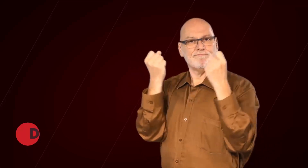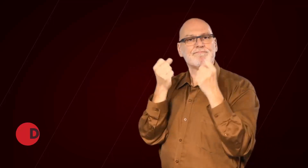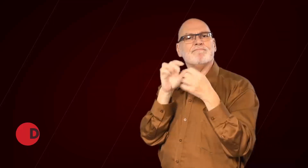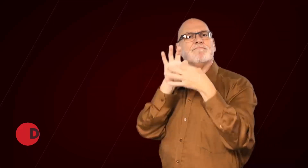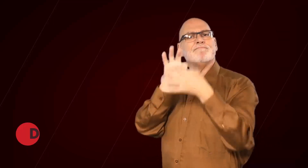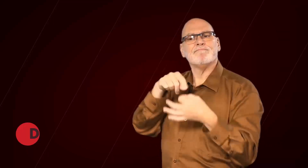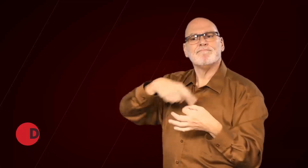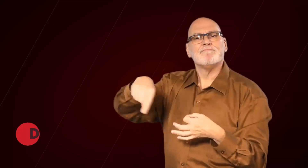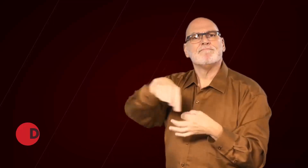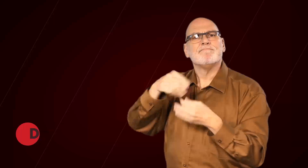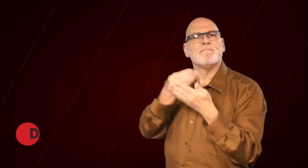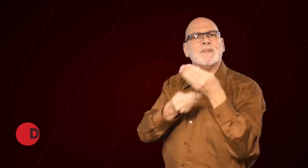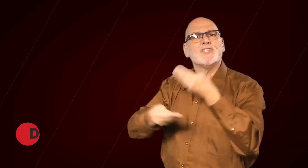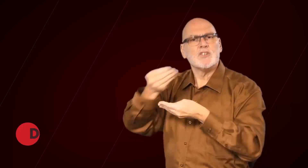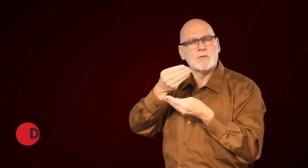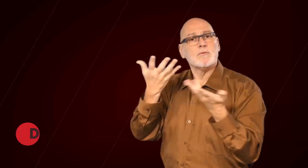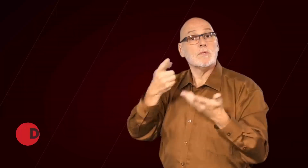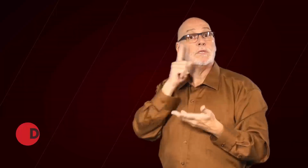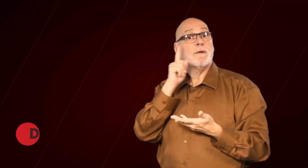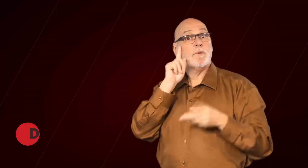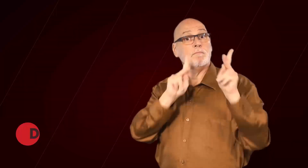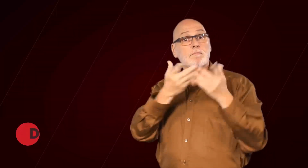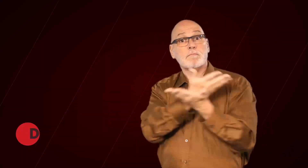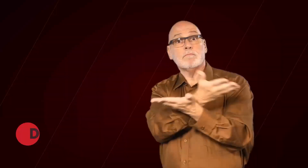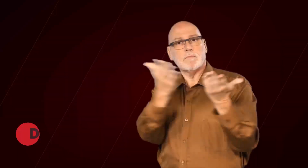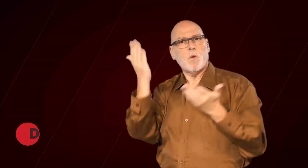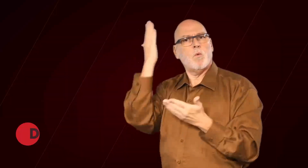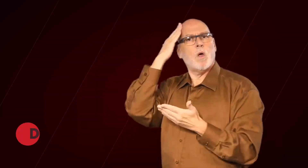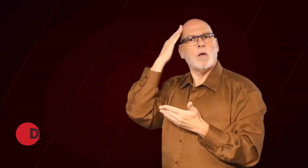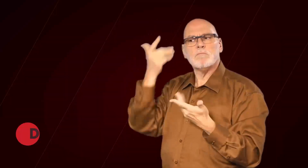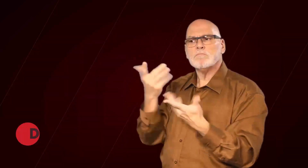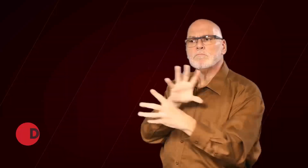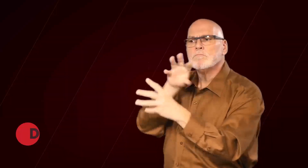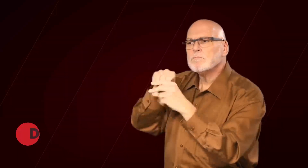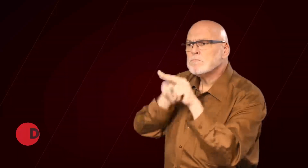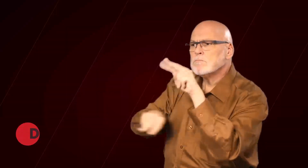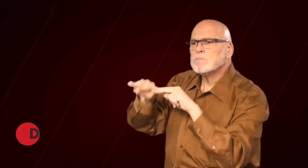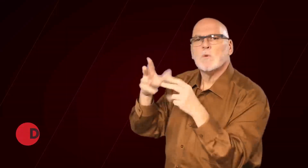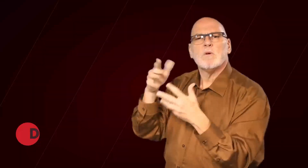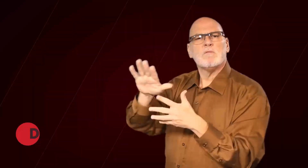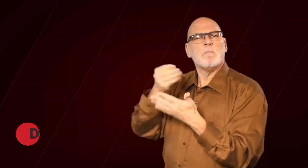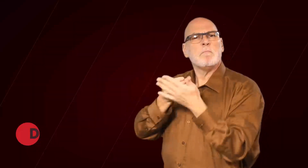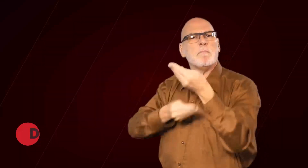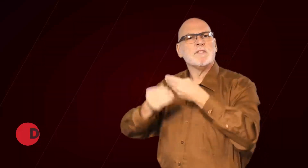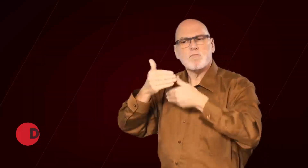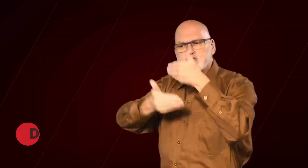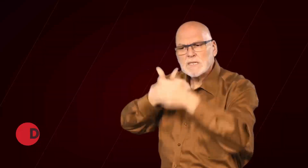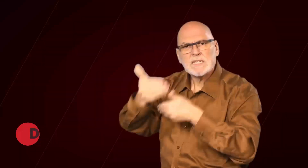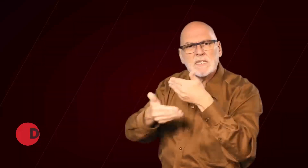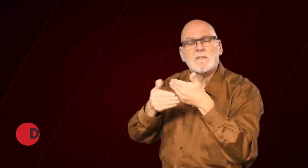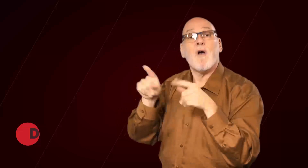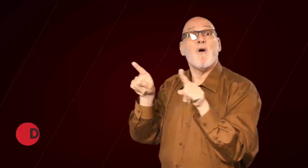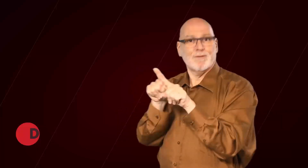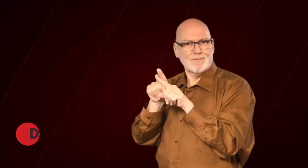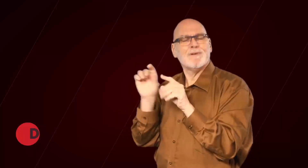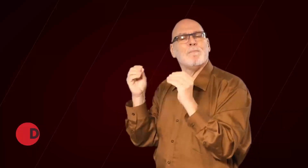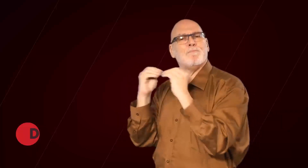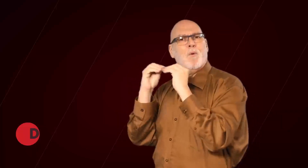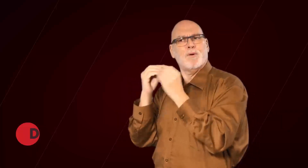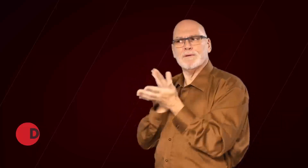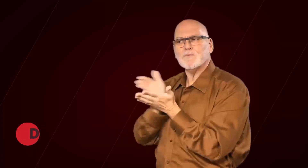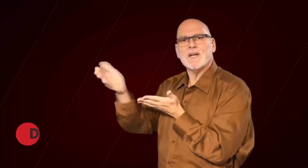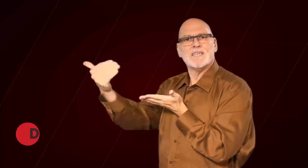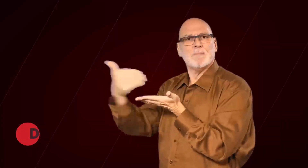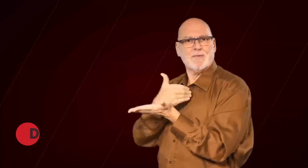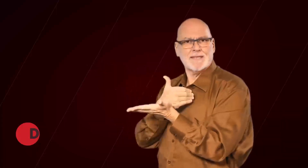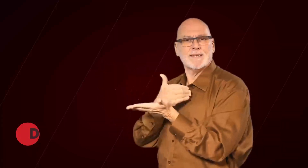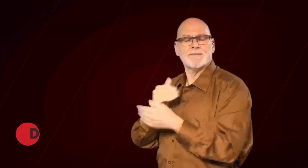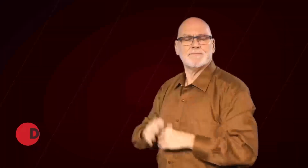know more participate in the budget process and increase transparency.